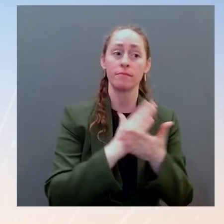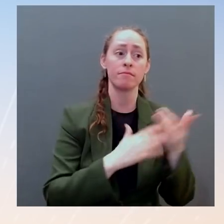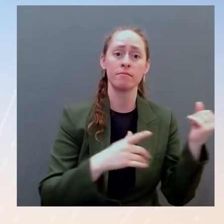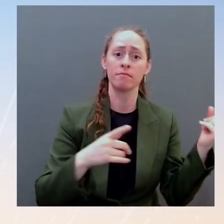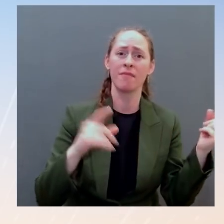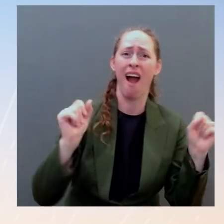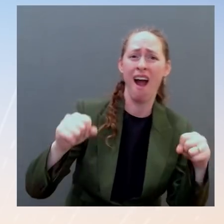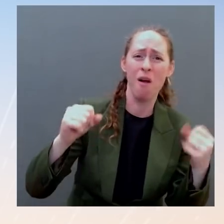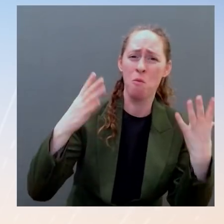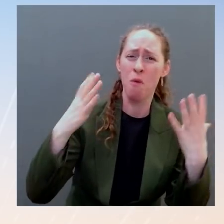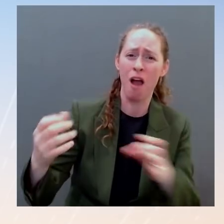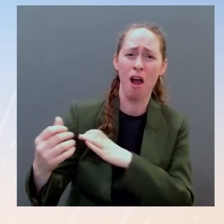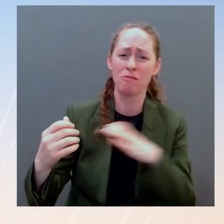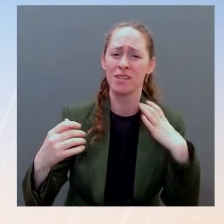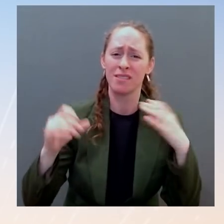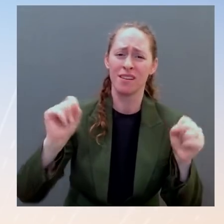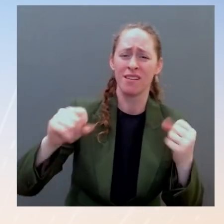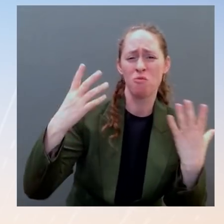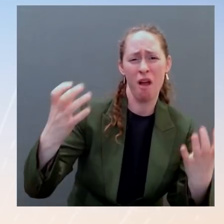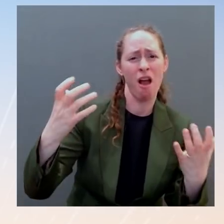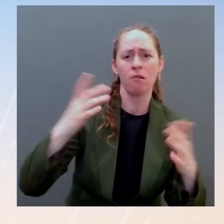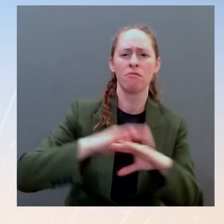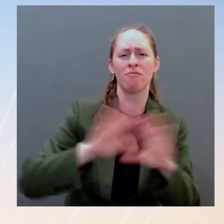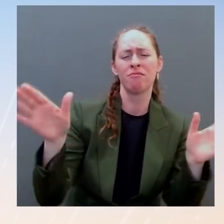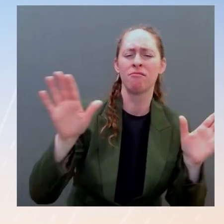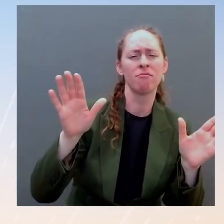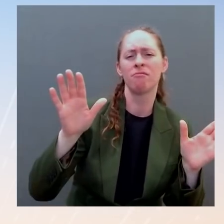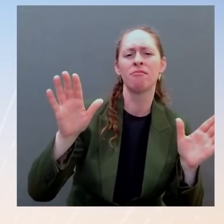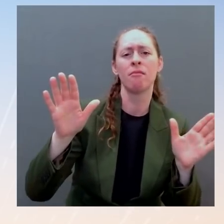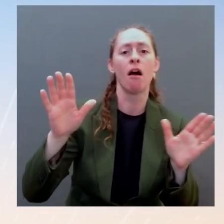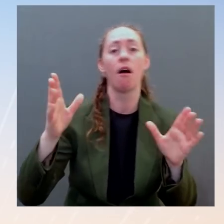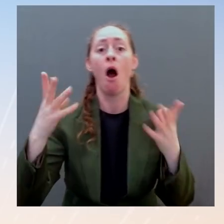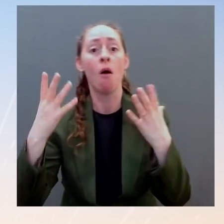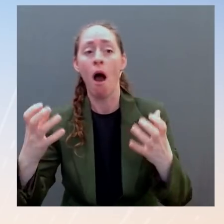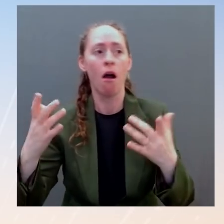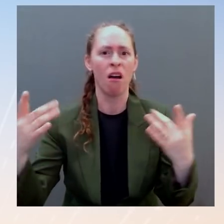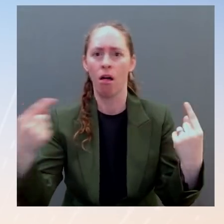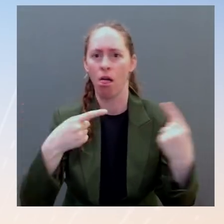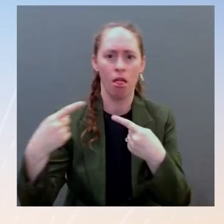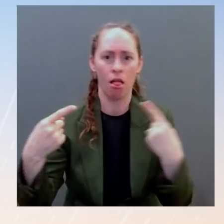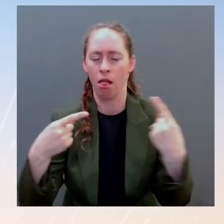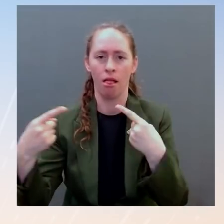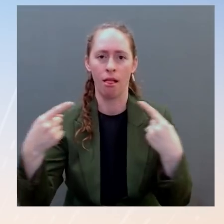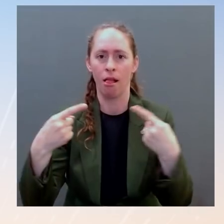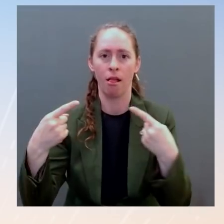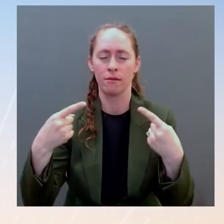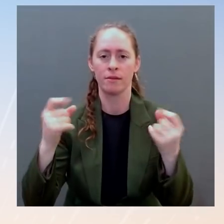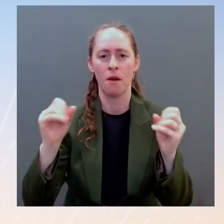The Press: Jen, the Surgeon General has said that misinformation about COVID amounts to a public health crisis. Ms. Psaki: Yeah.